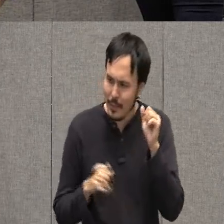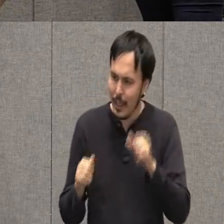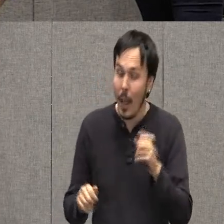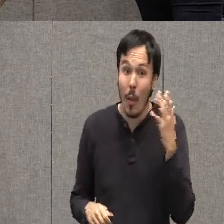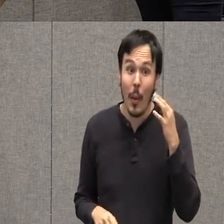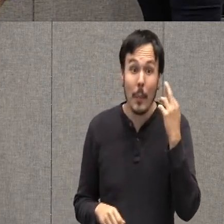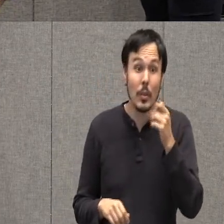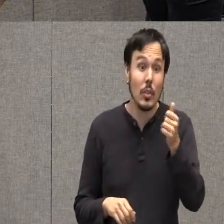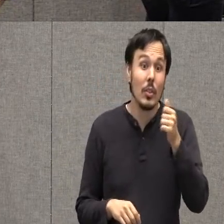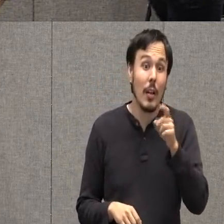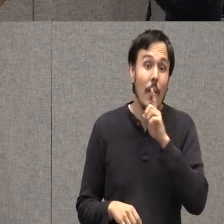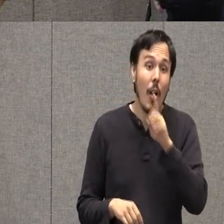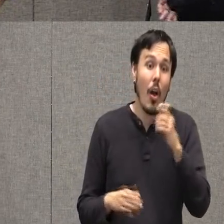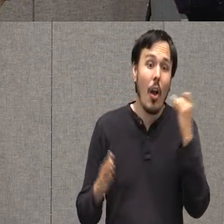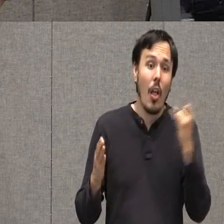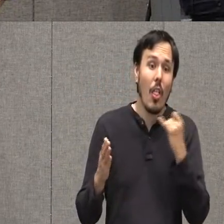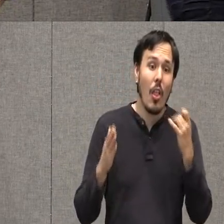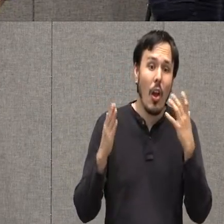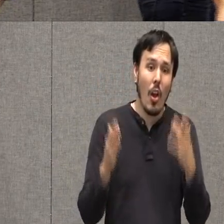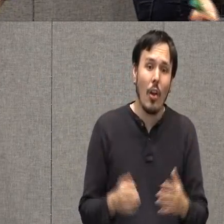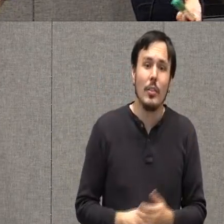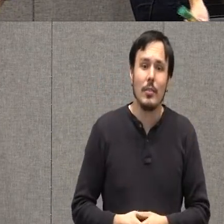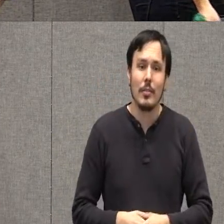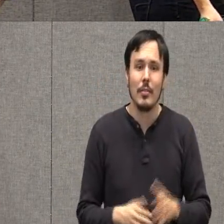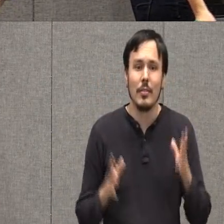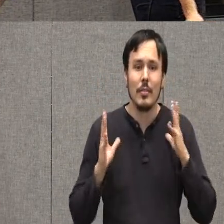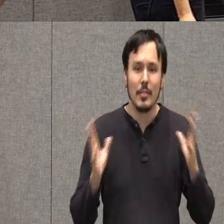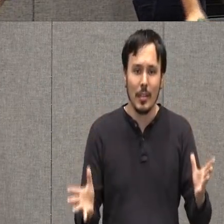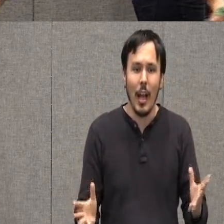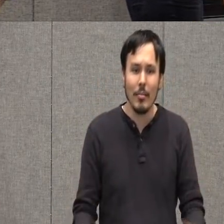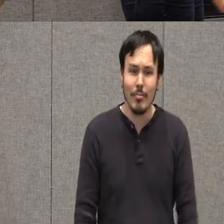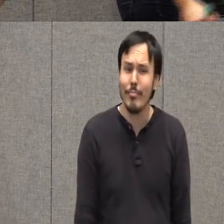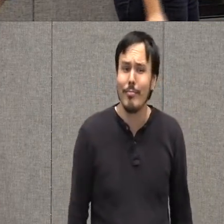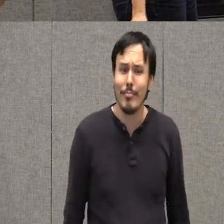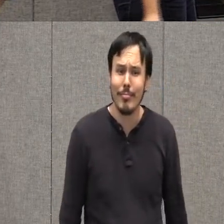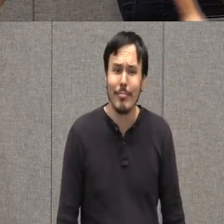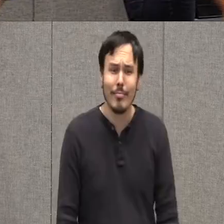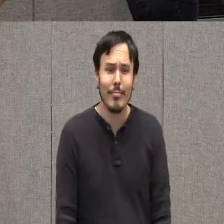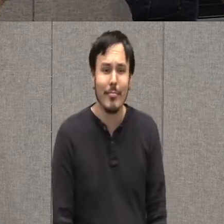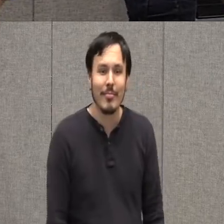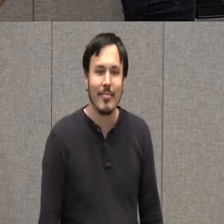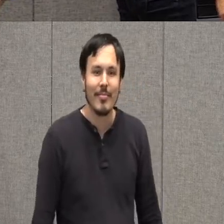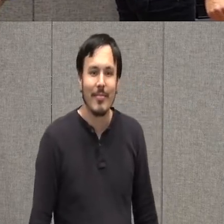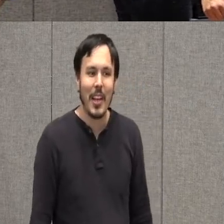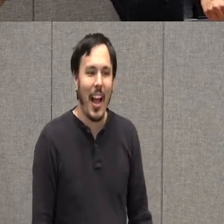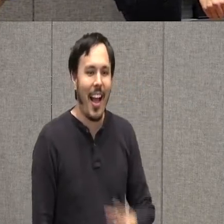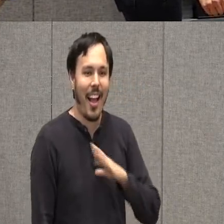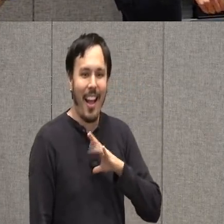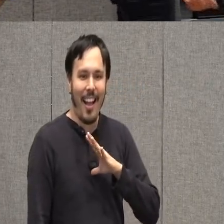Oh, our song's out. Well, that's perfect. You can not hold it anymore. That looks great!